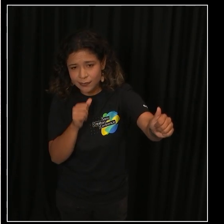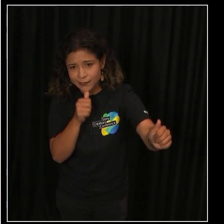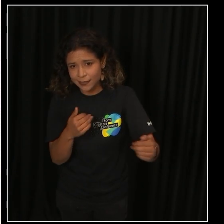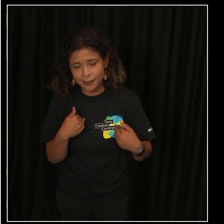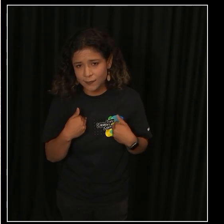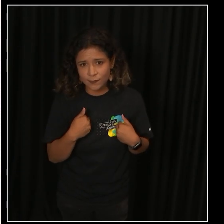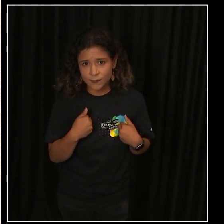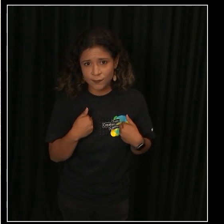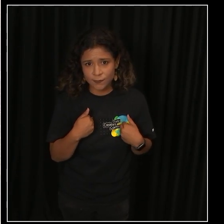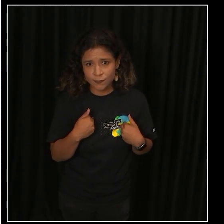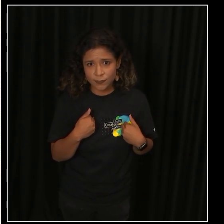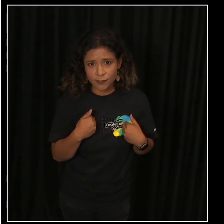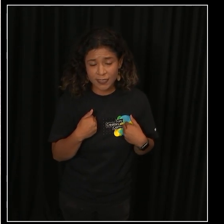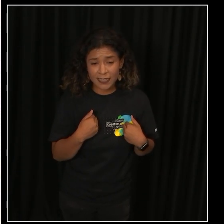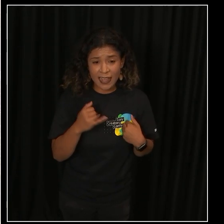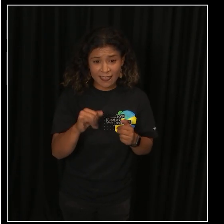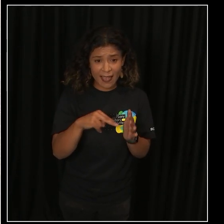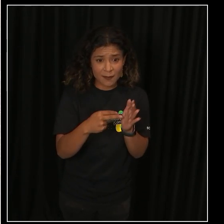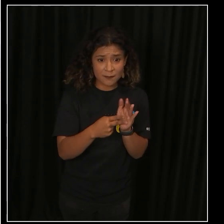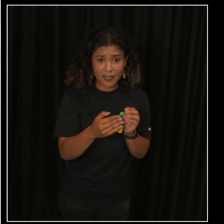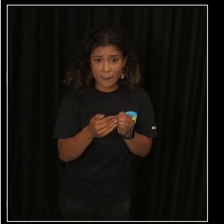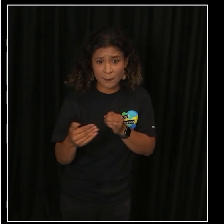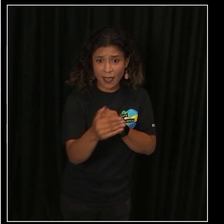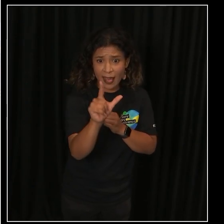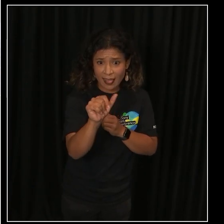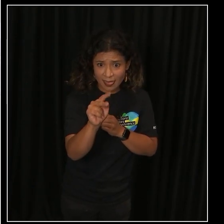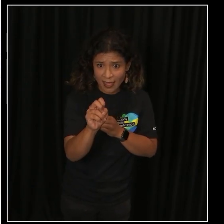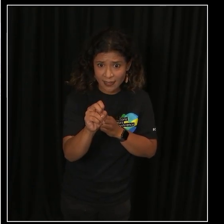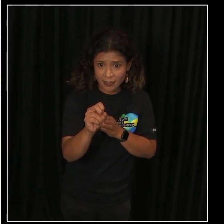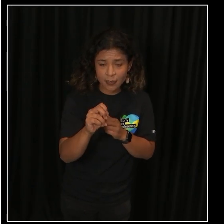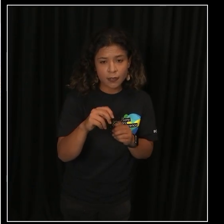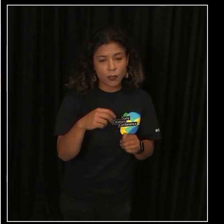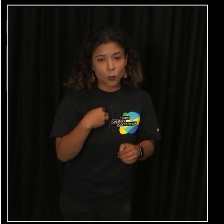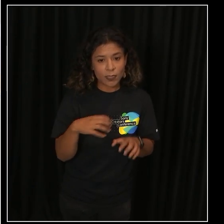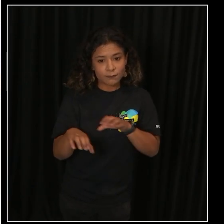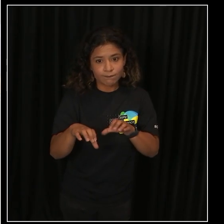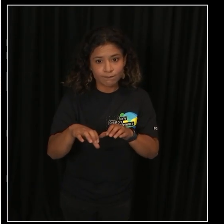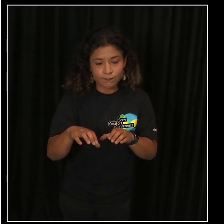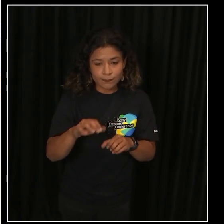beyond the lake here are actually done entirely in Screen Space. And I can prove this by turning them off.